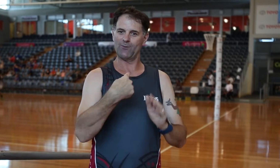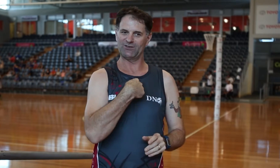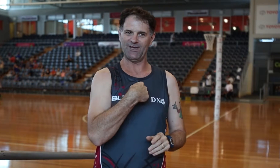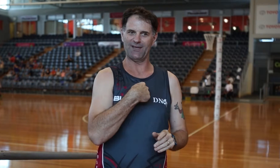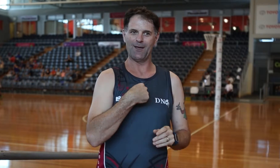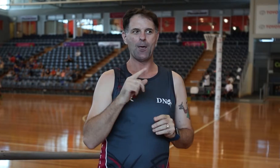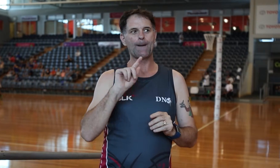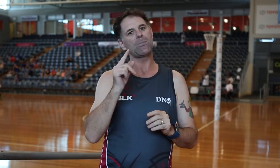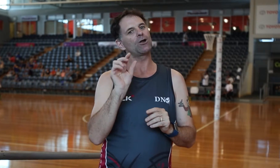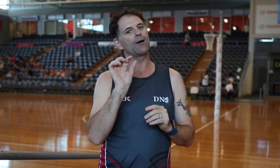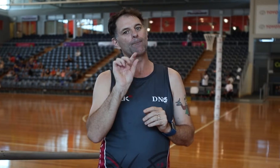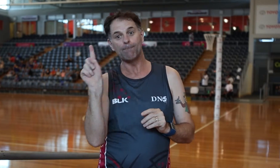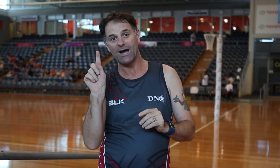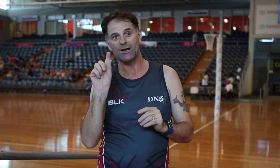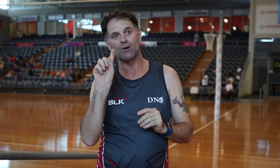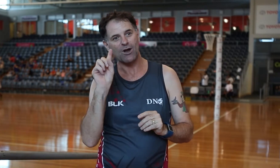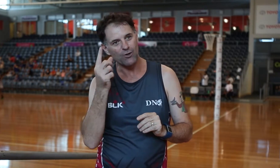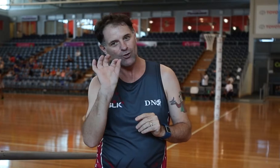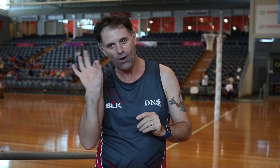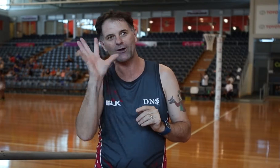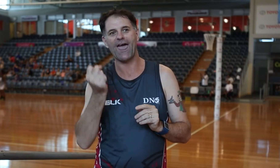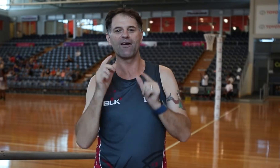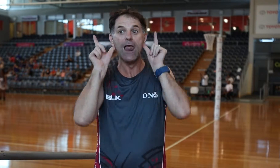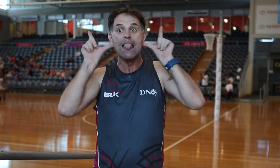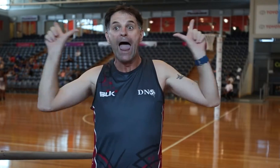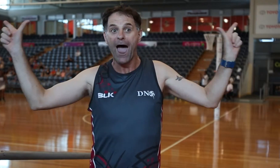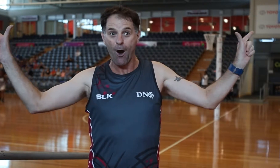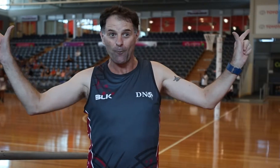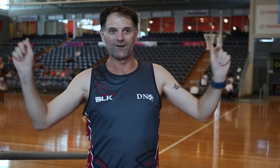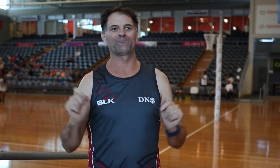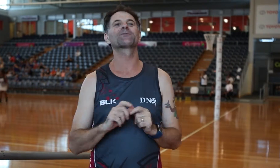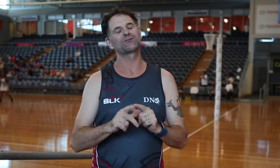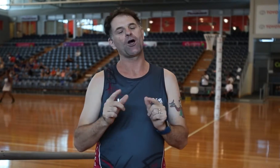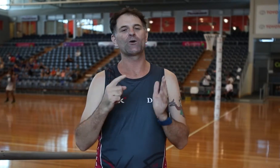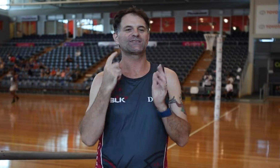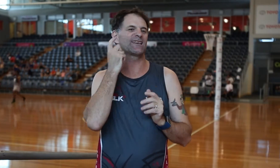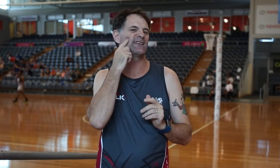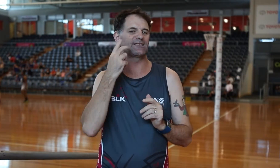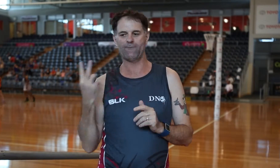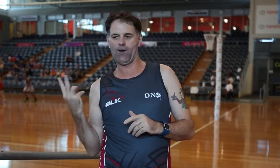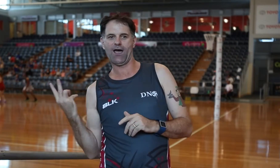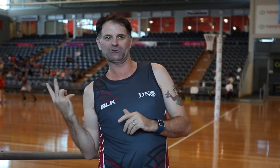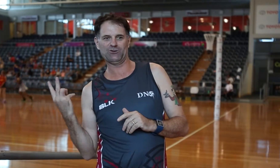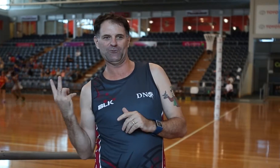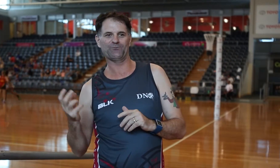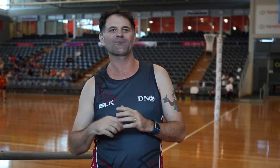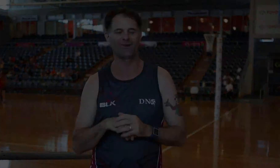without having the volume too loud. Makes it much easier for the two of us.